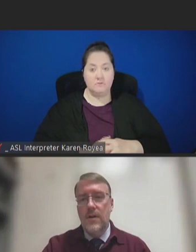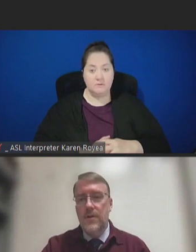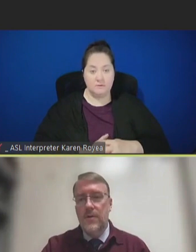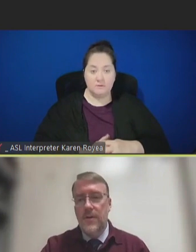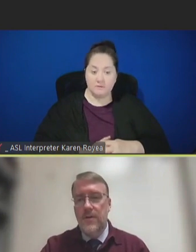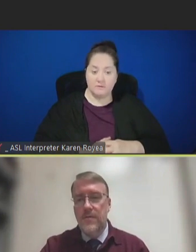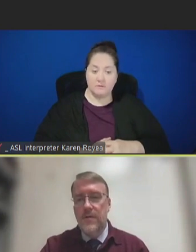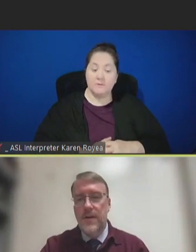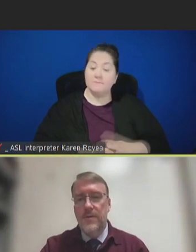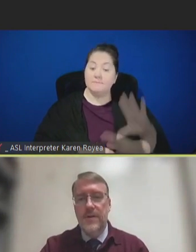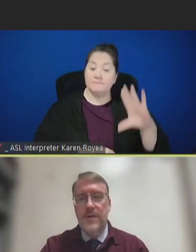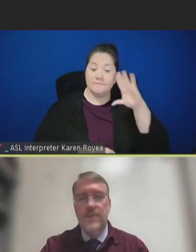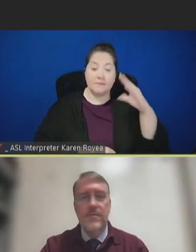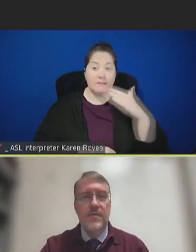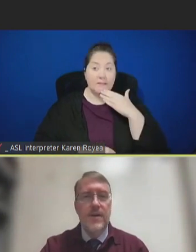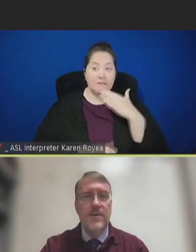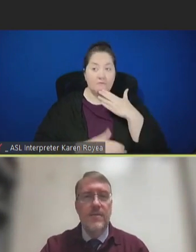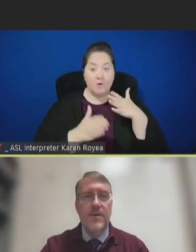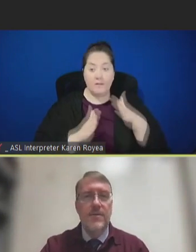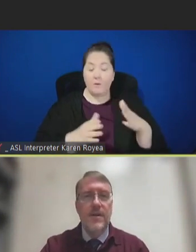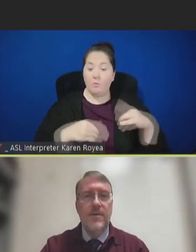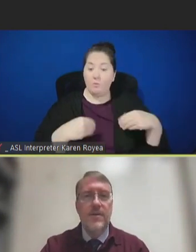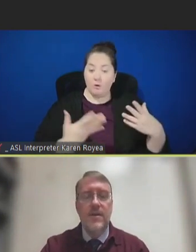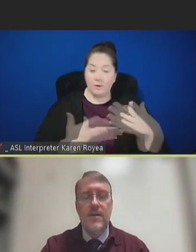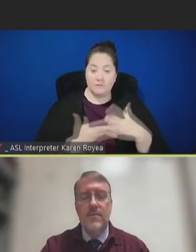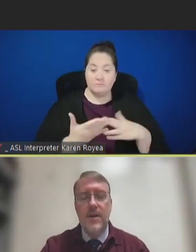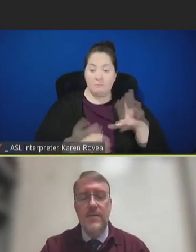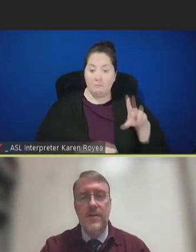Andrew Ford: Hello, thank you for allowing us to provide some updates. At this time,